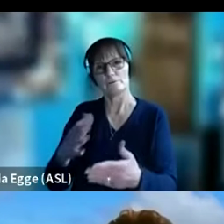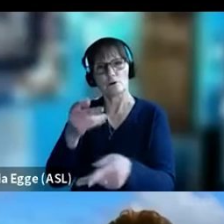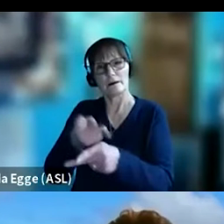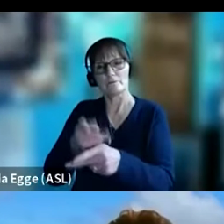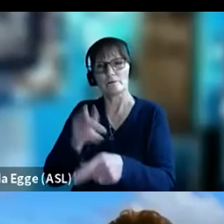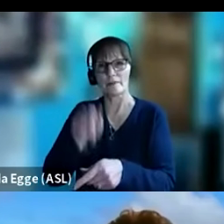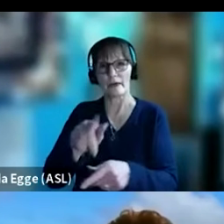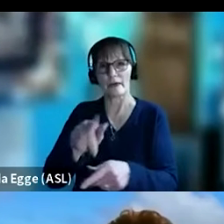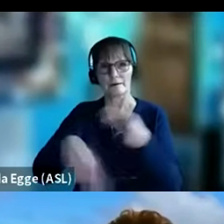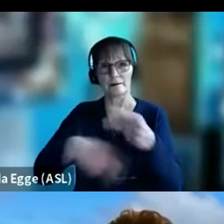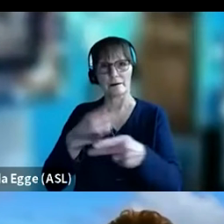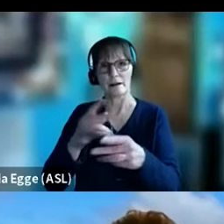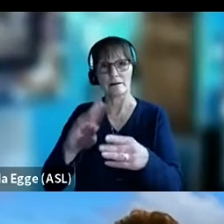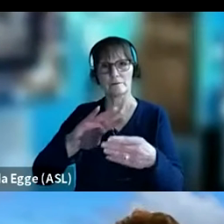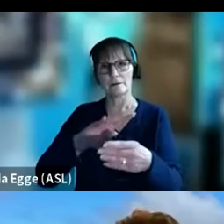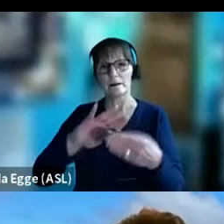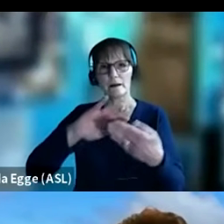Thanks Kevonya. Shireen, I'll turn it over to you.